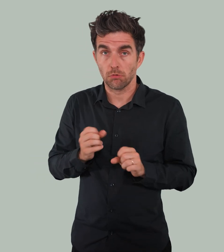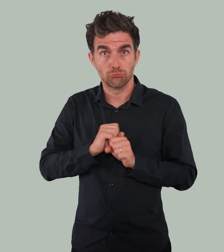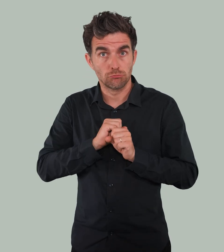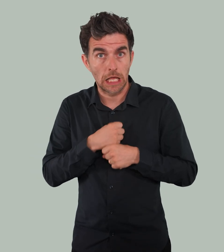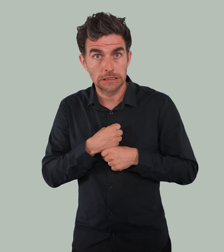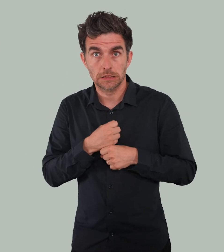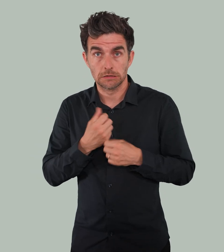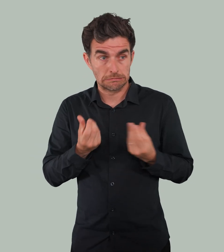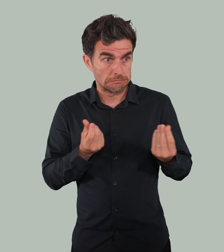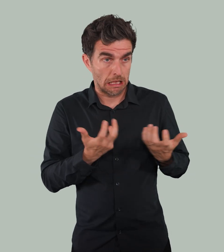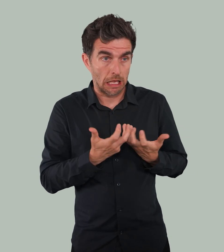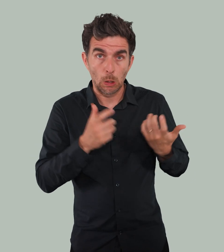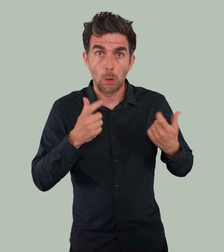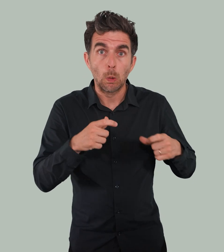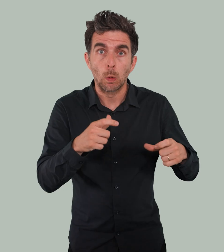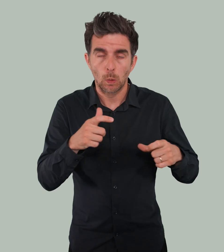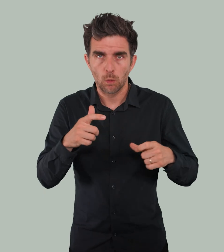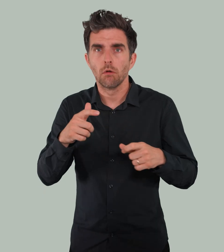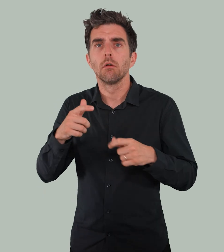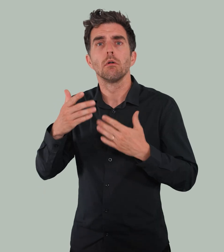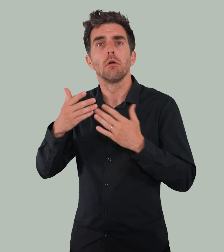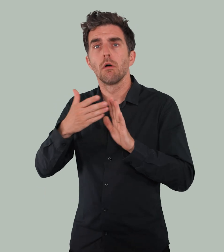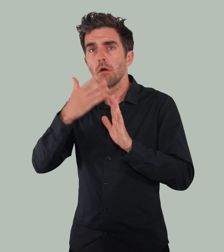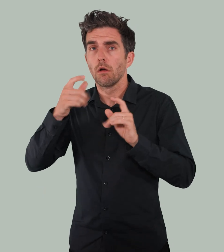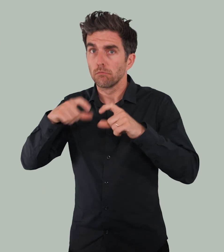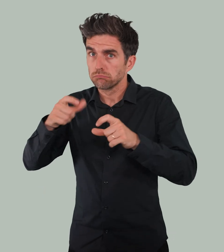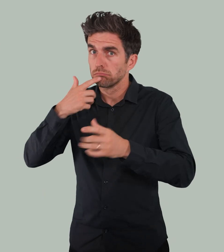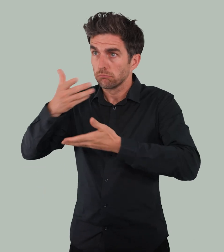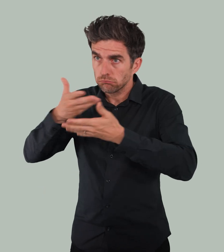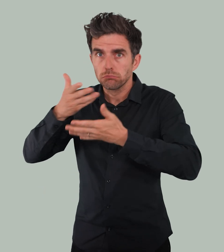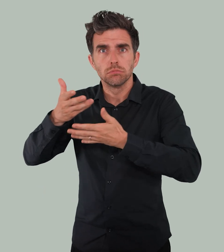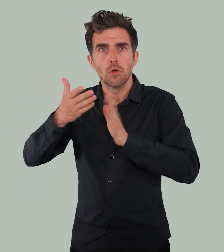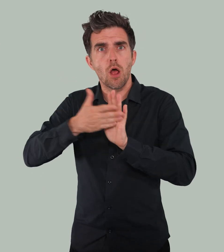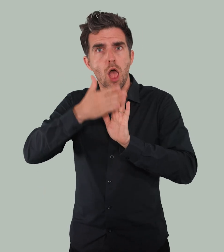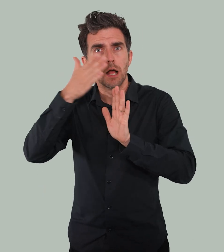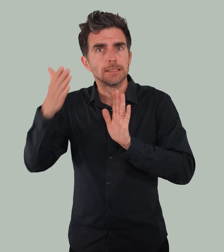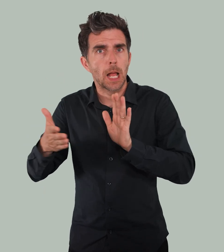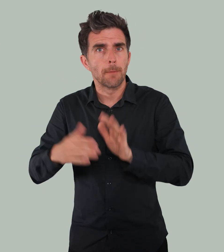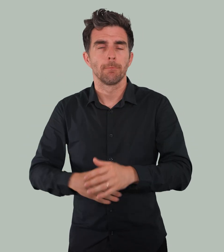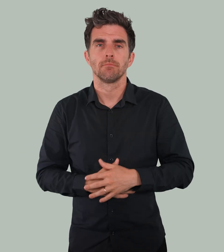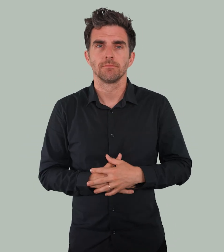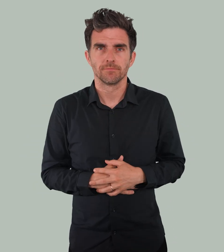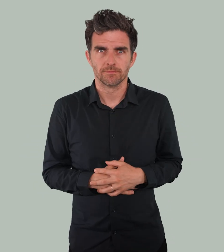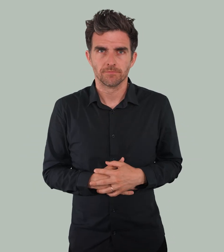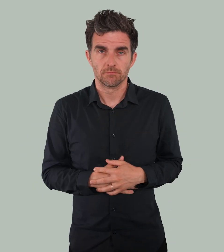causing stress, disruption to their finances, and continued engagement with the system over a long period of time.